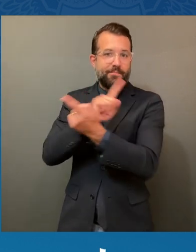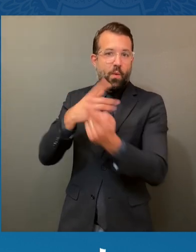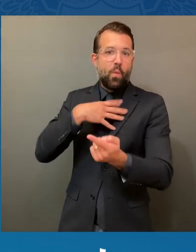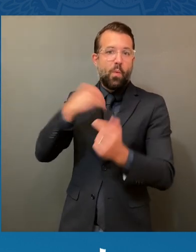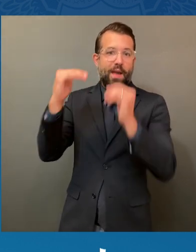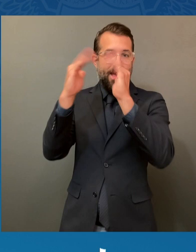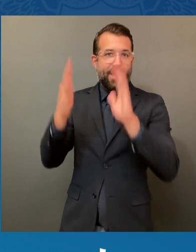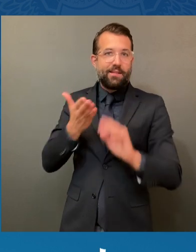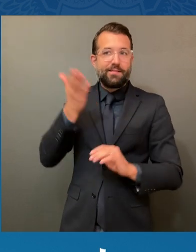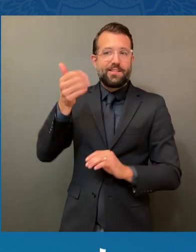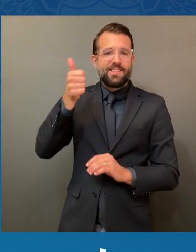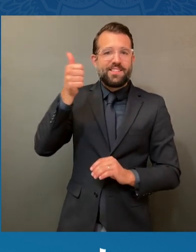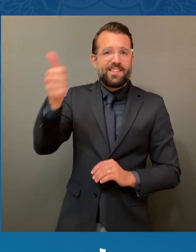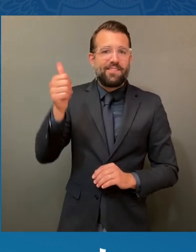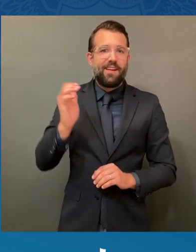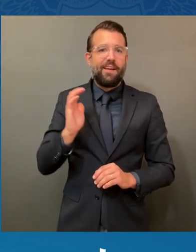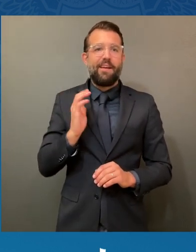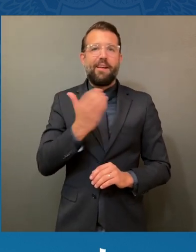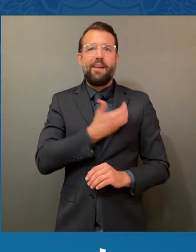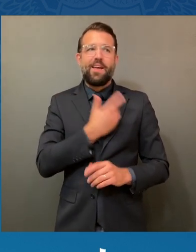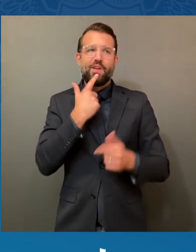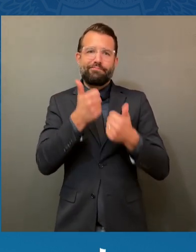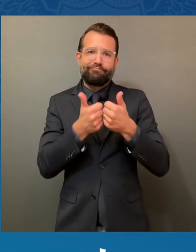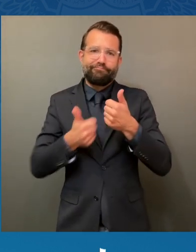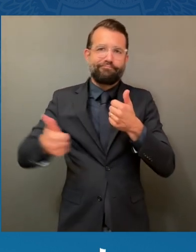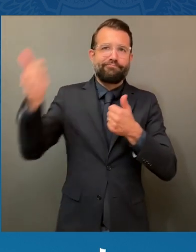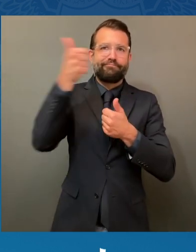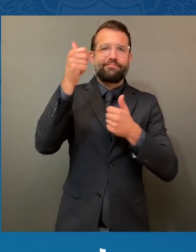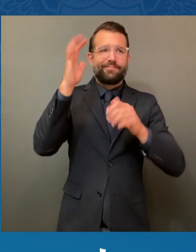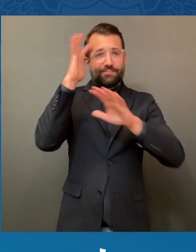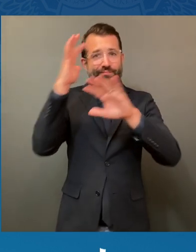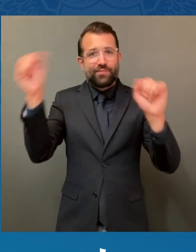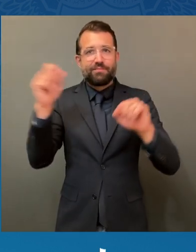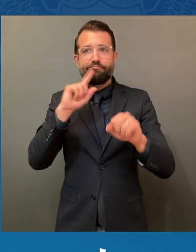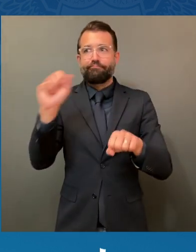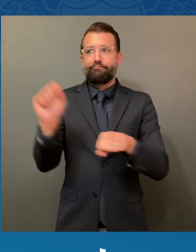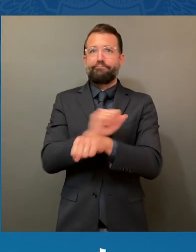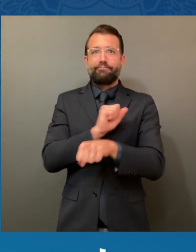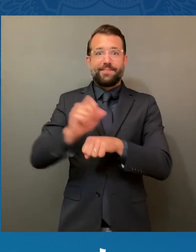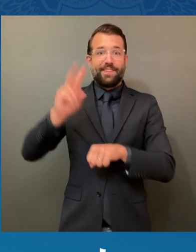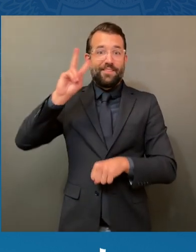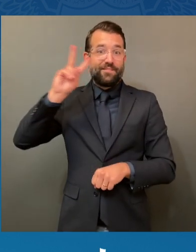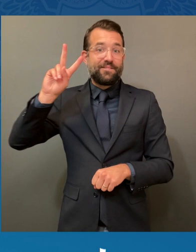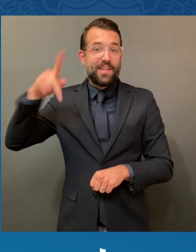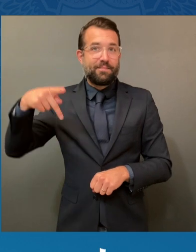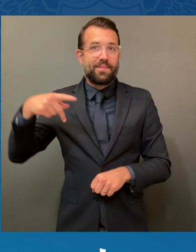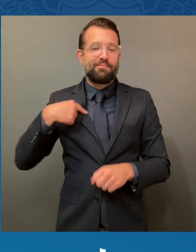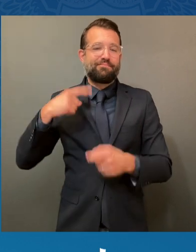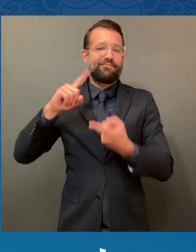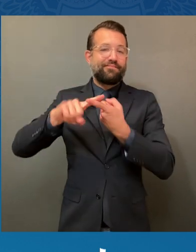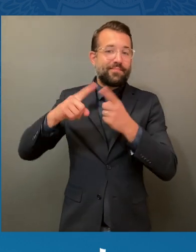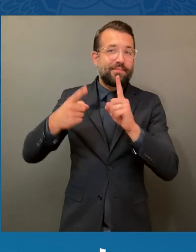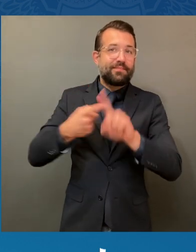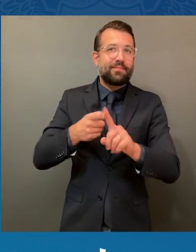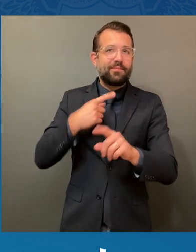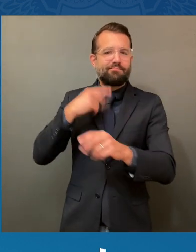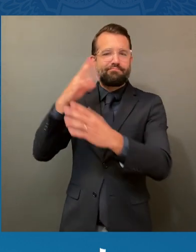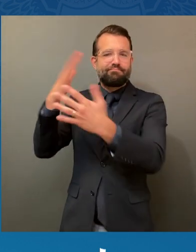but she's also my friend. And as an inspiration to the entire country, I'm especially honored to ask my friend to join me on stage.